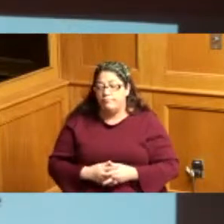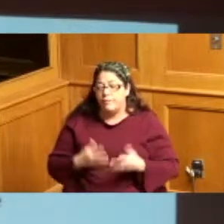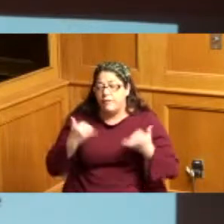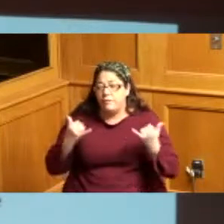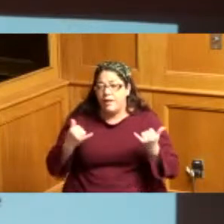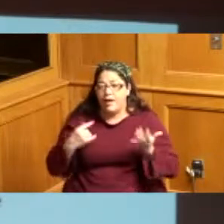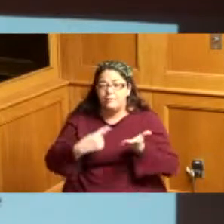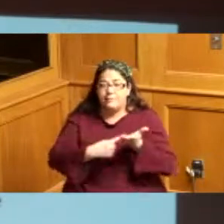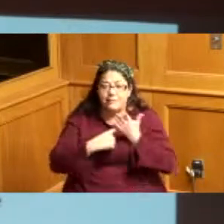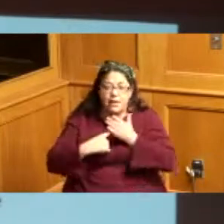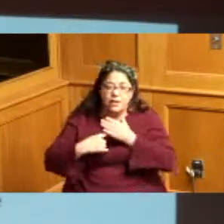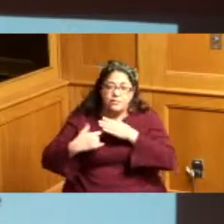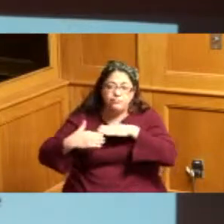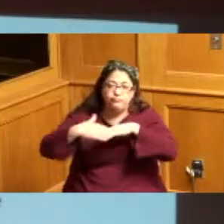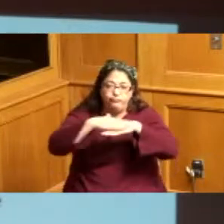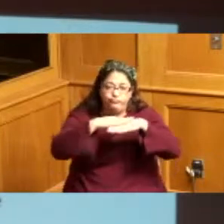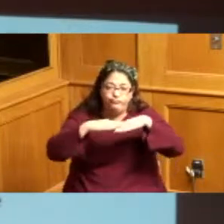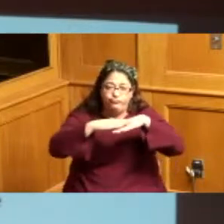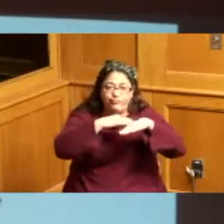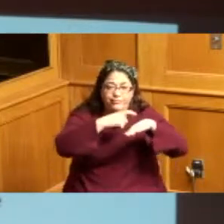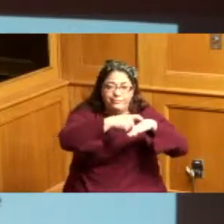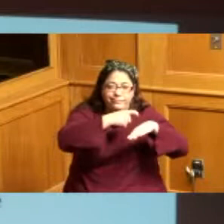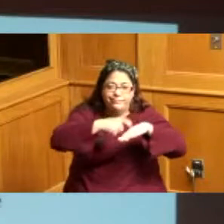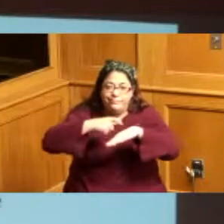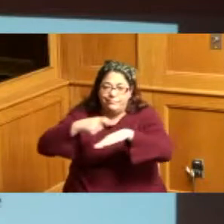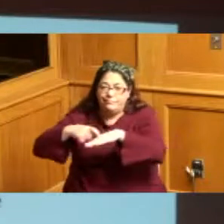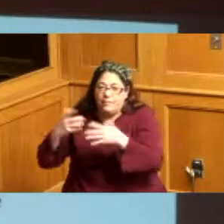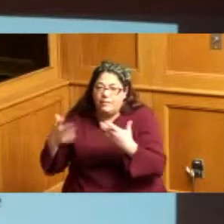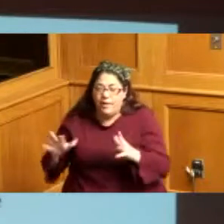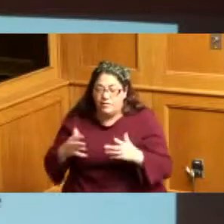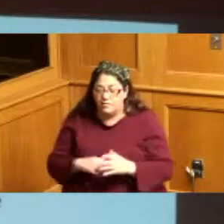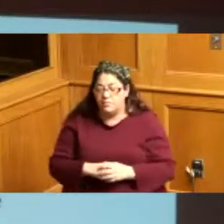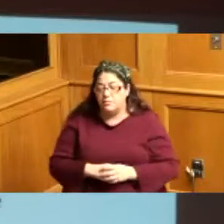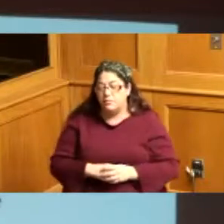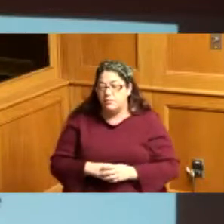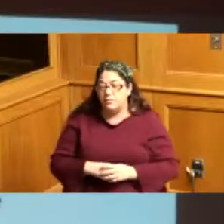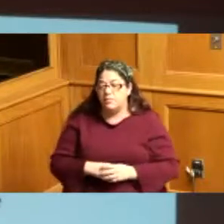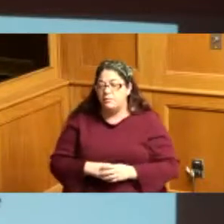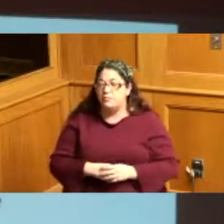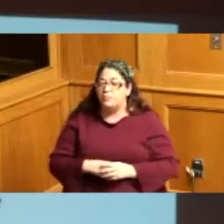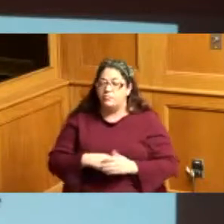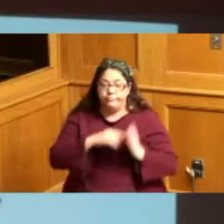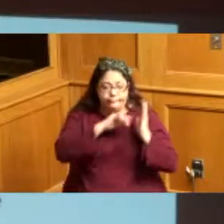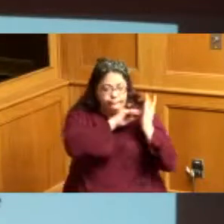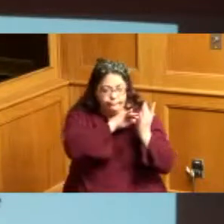high level really our focus was to complete an objective study based on industry standard and